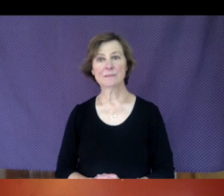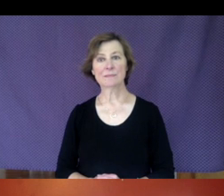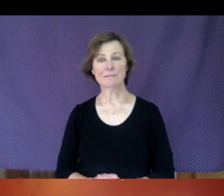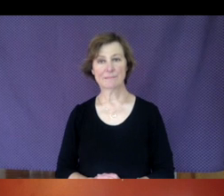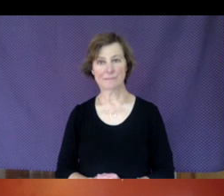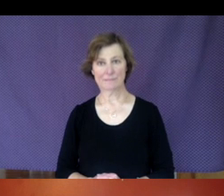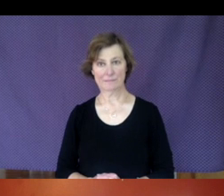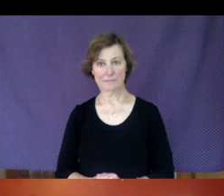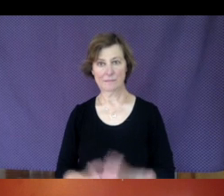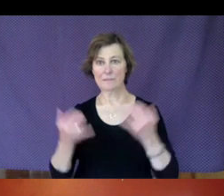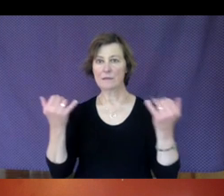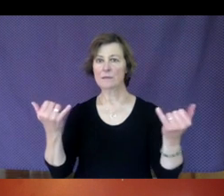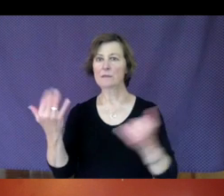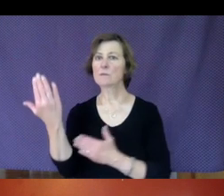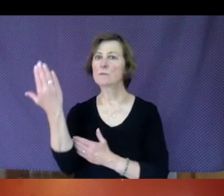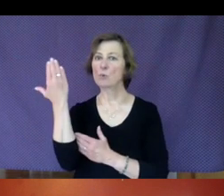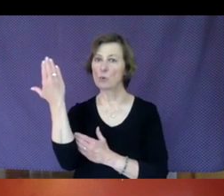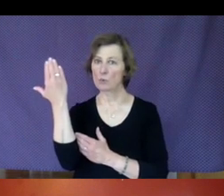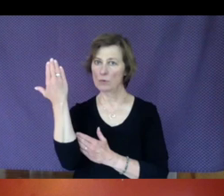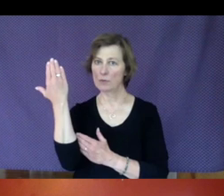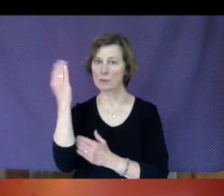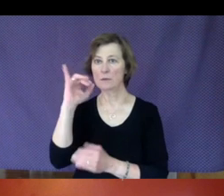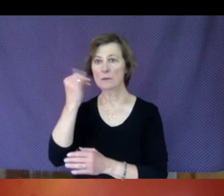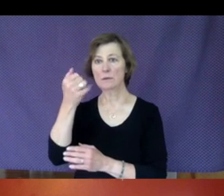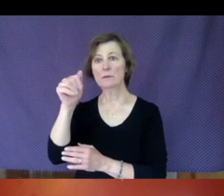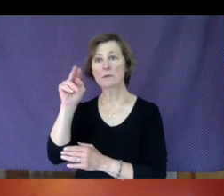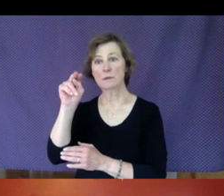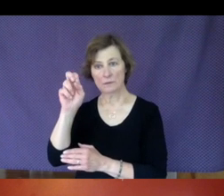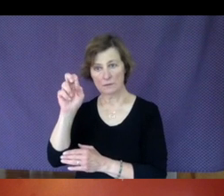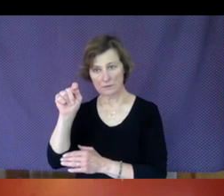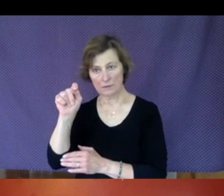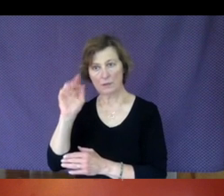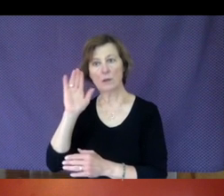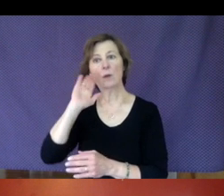This morning Janet will be lighting our social justice candle